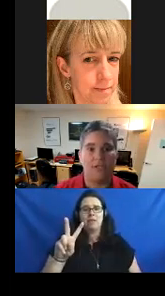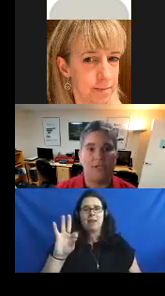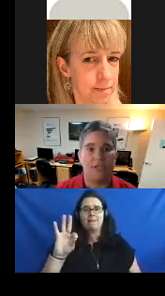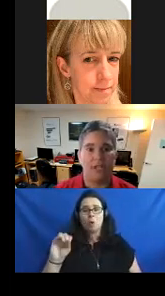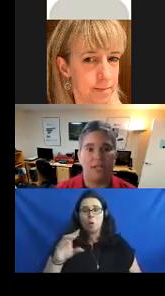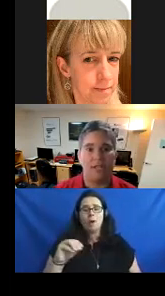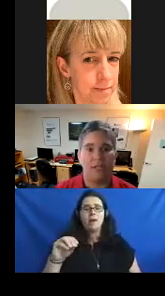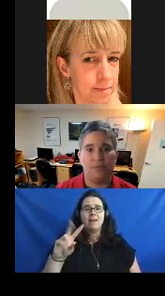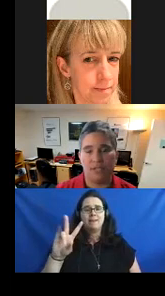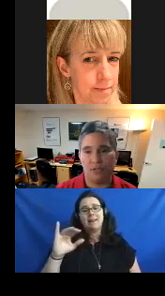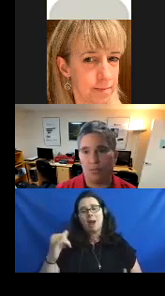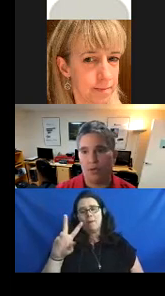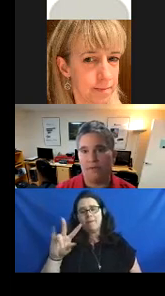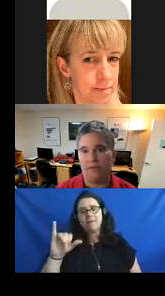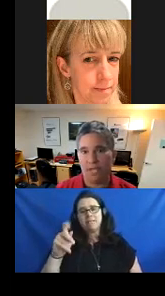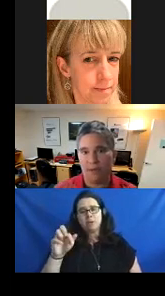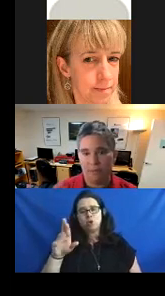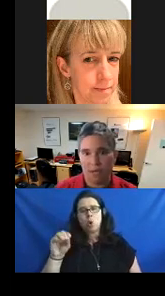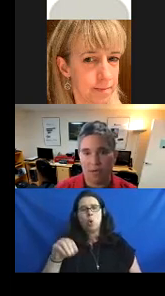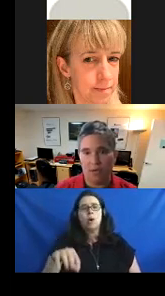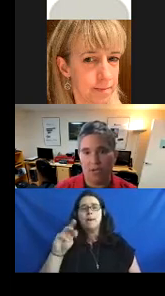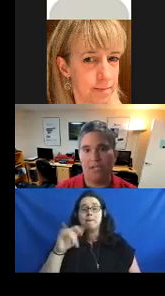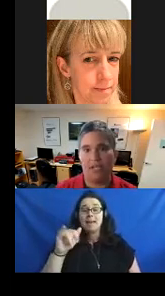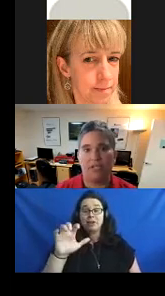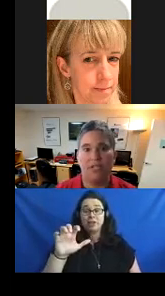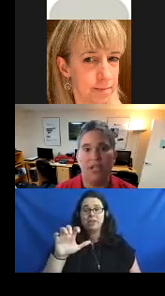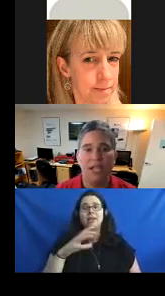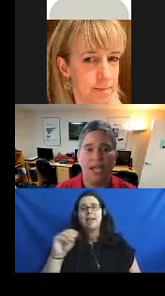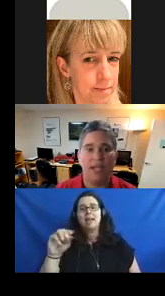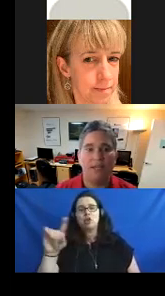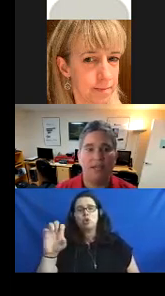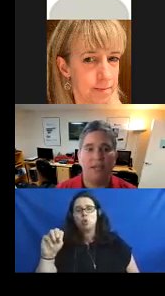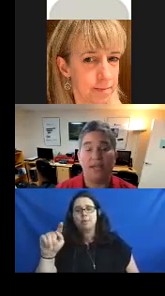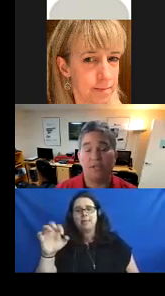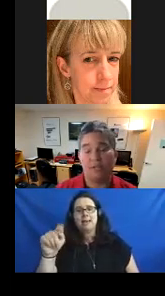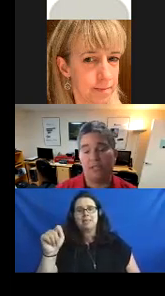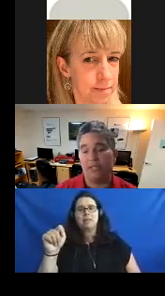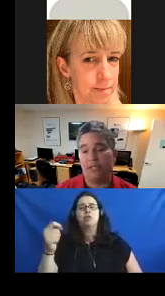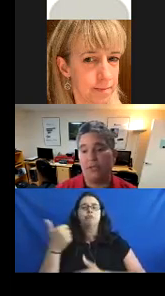MAGIC WAS PART OF THE SAME ORGANIZATION AND DISCONTINUED